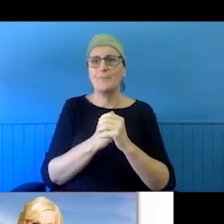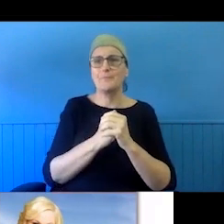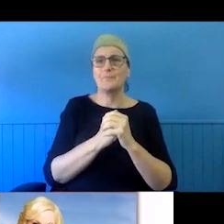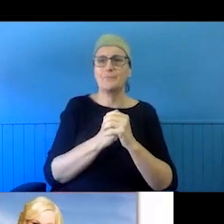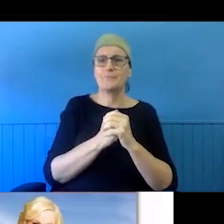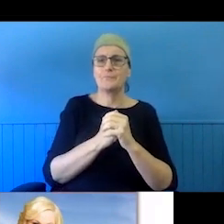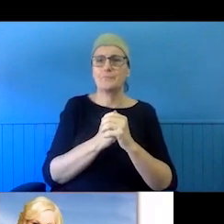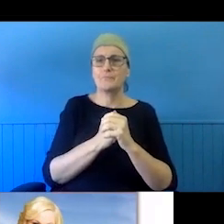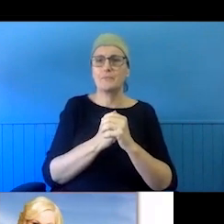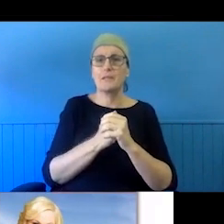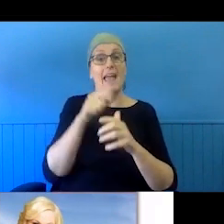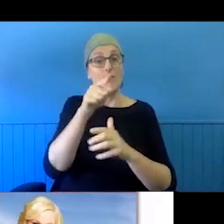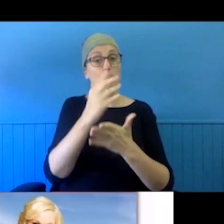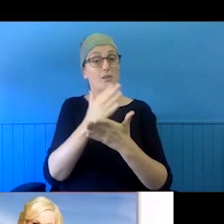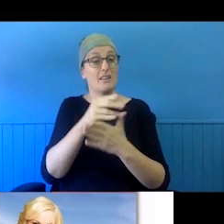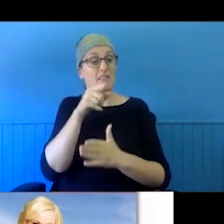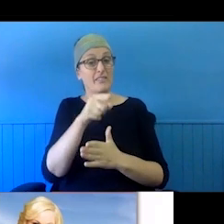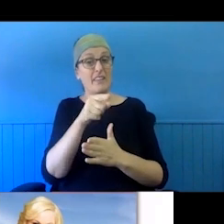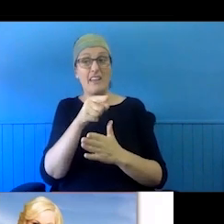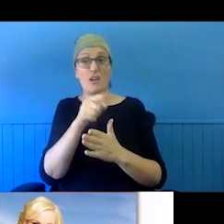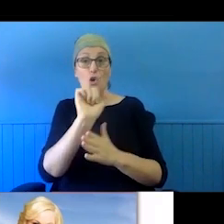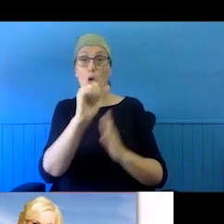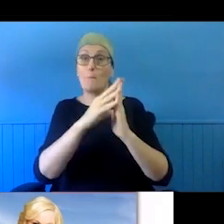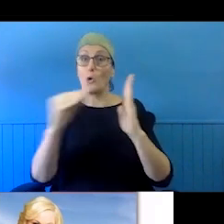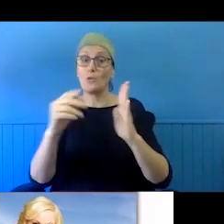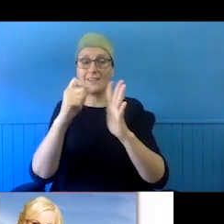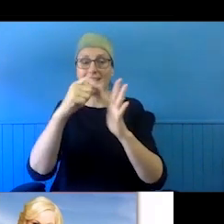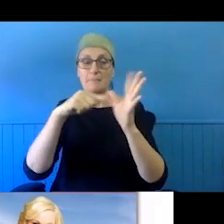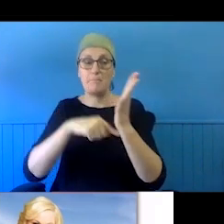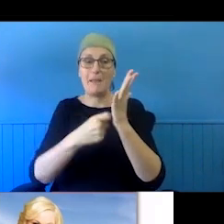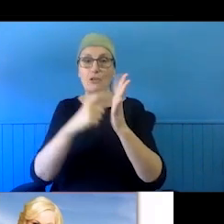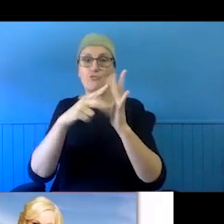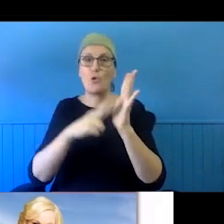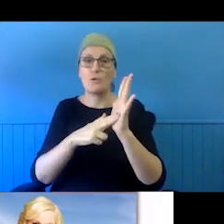Creative Victoria - it's a paid-subscription model. Big Feels